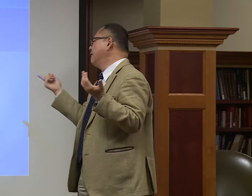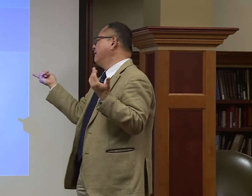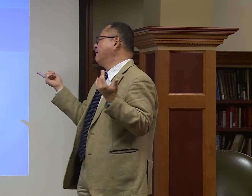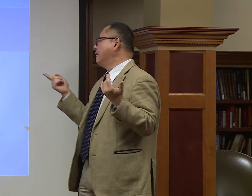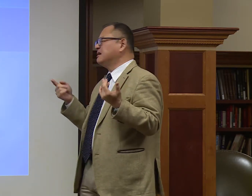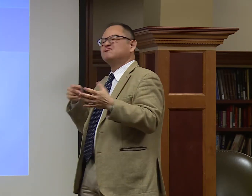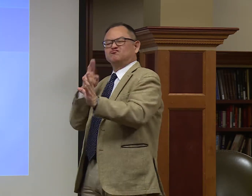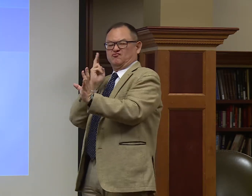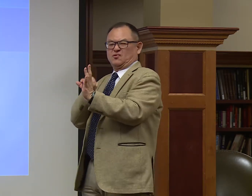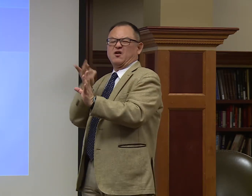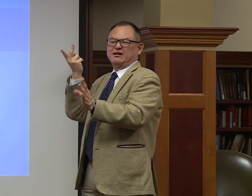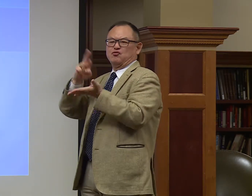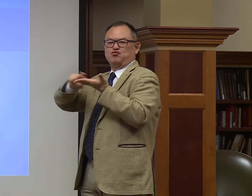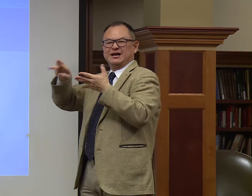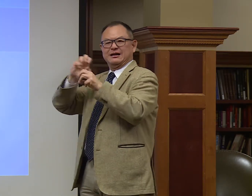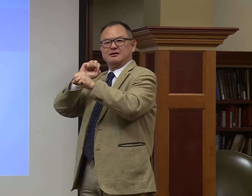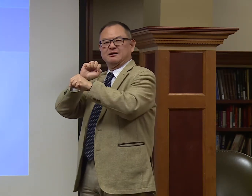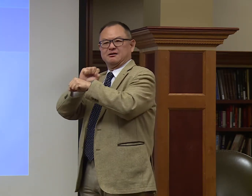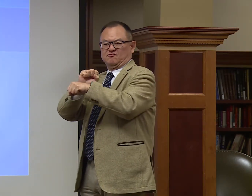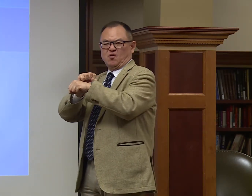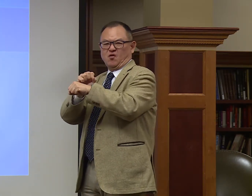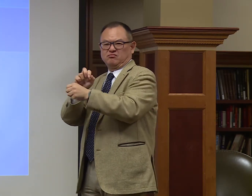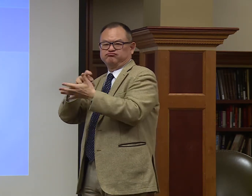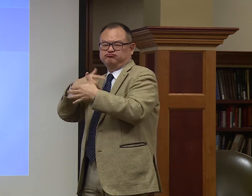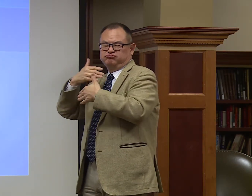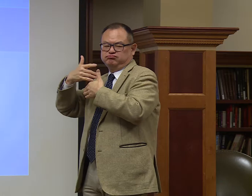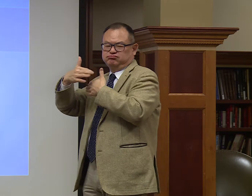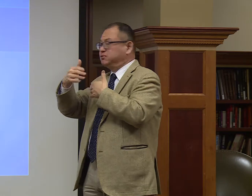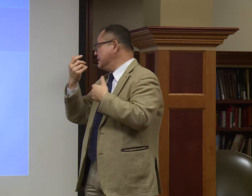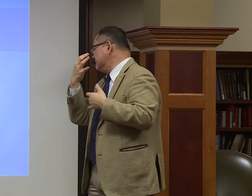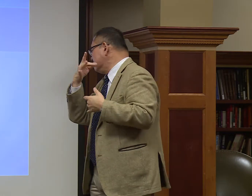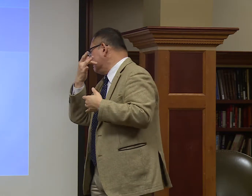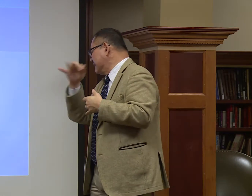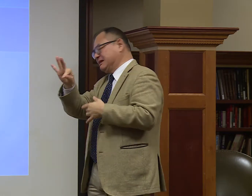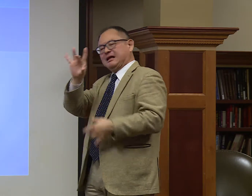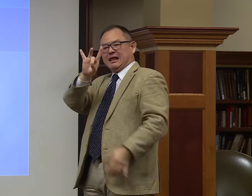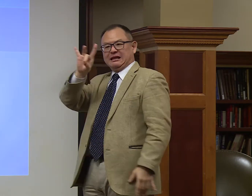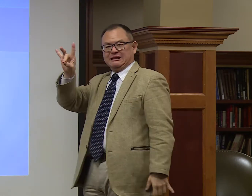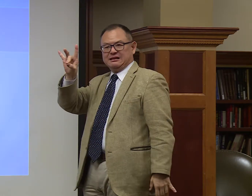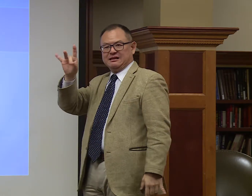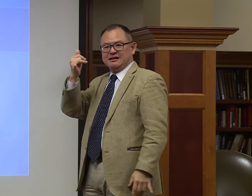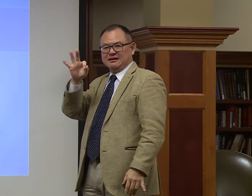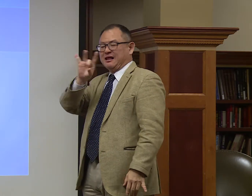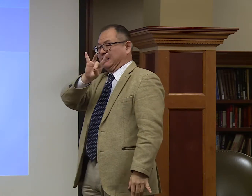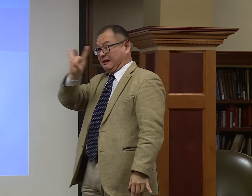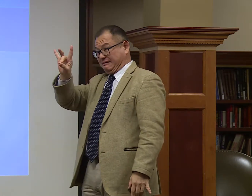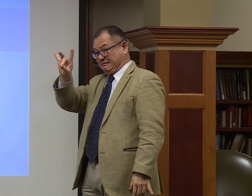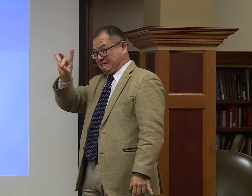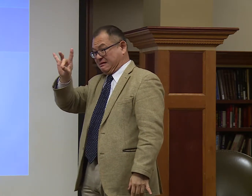I began doing research work in 1988.